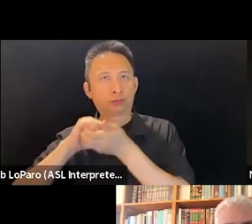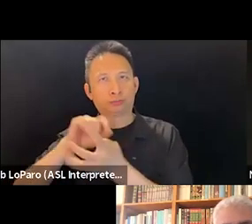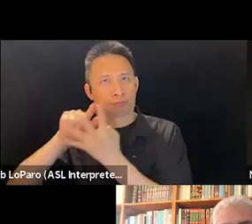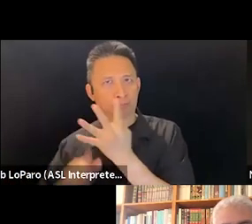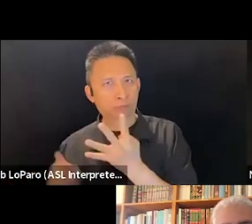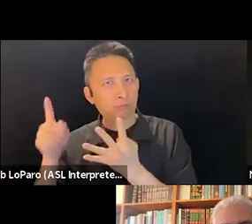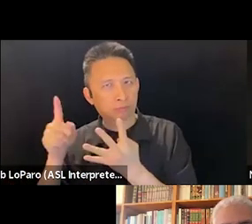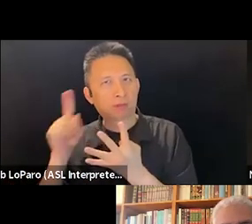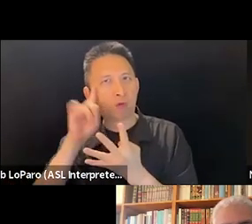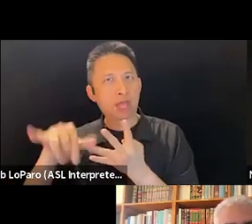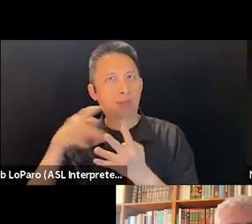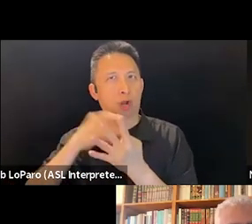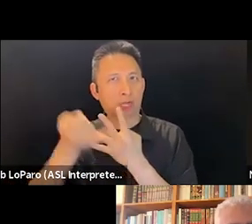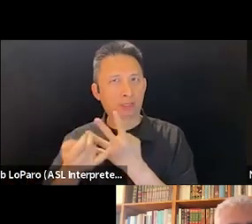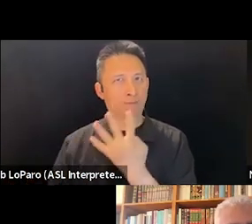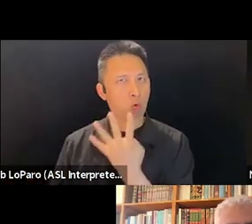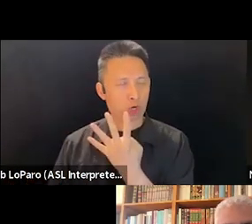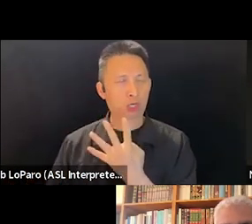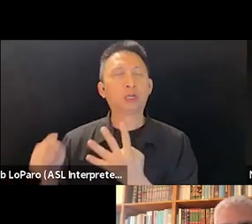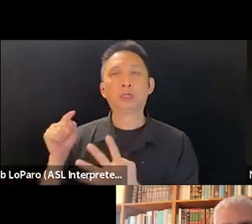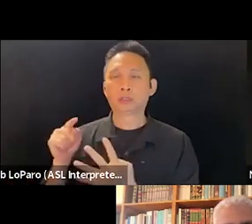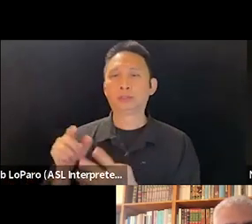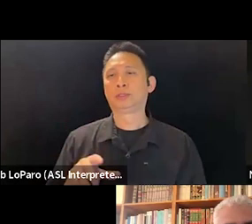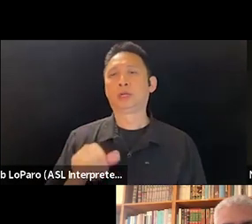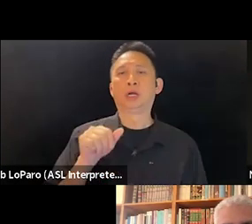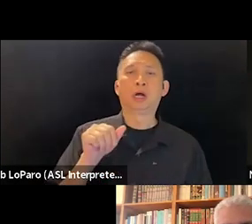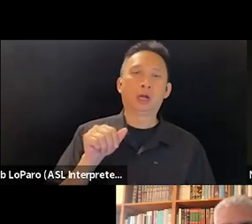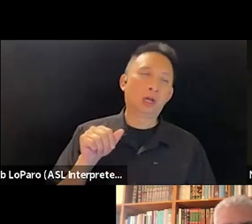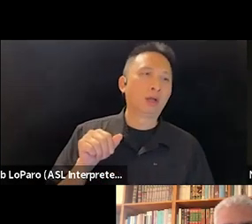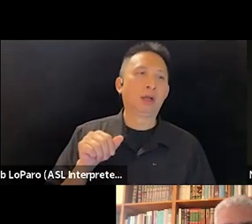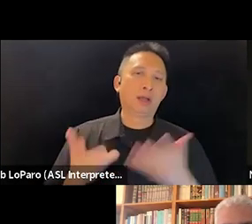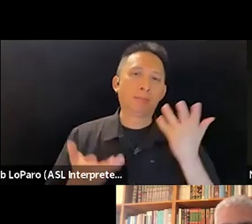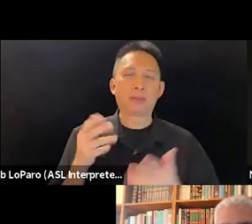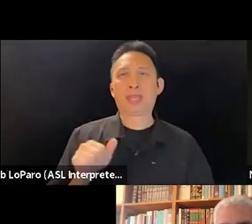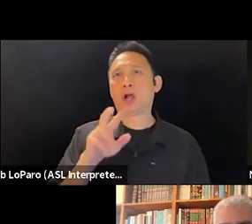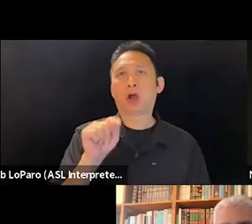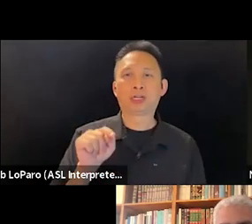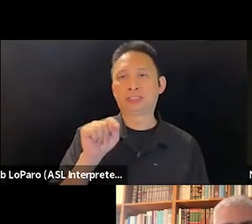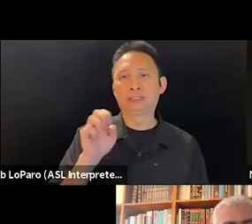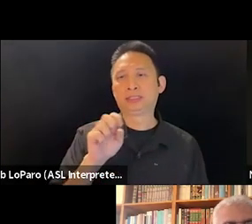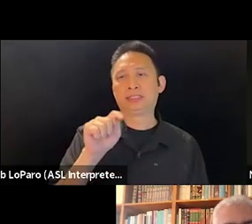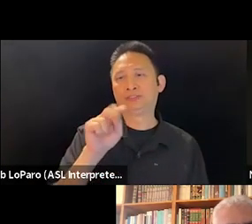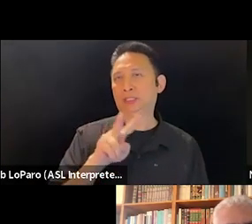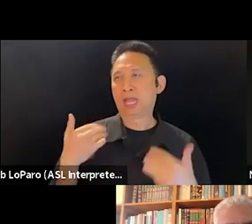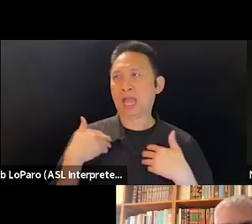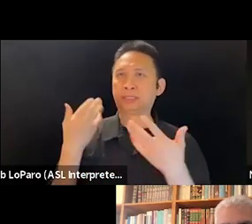So RTV for example, will tick fast because they spend that money and they want to broadcast on that day.